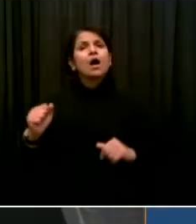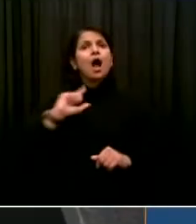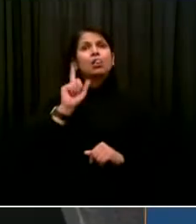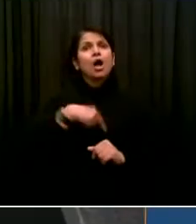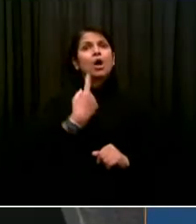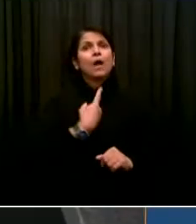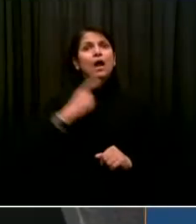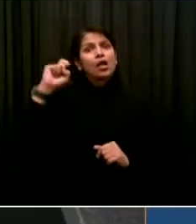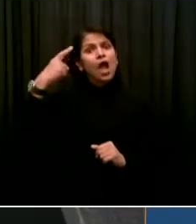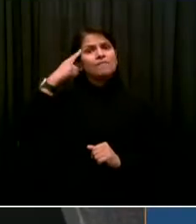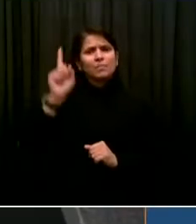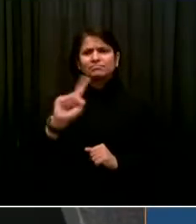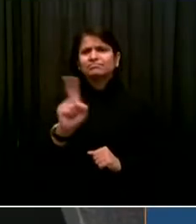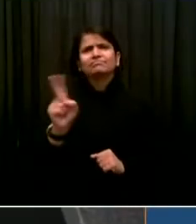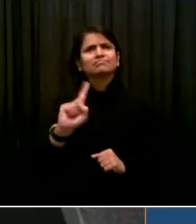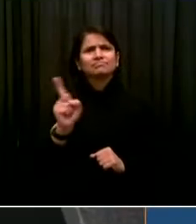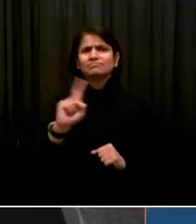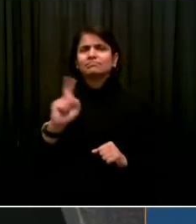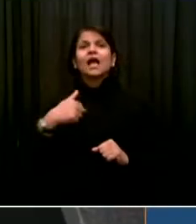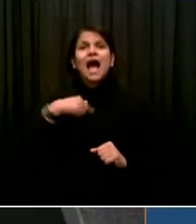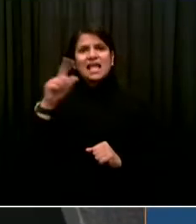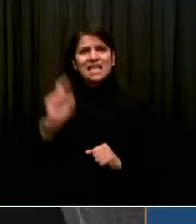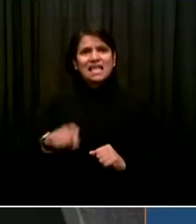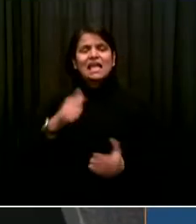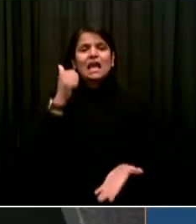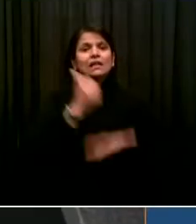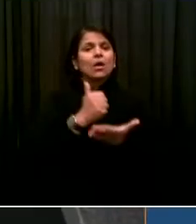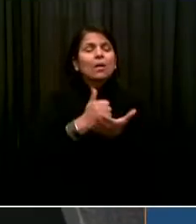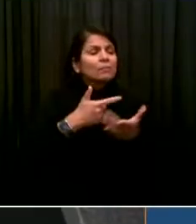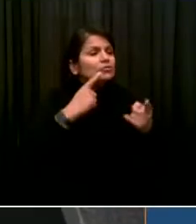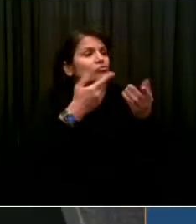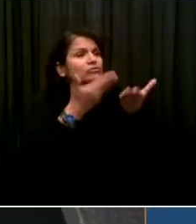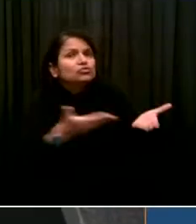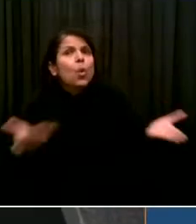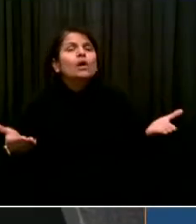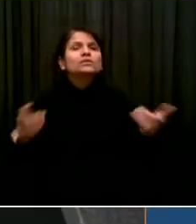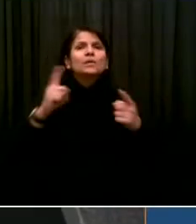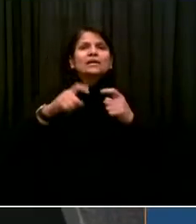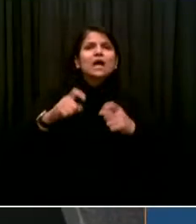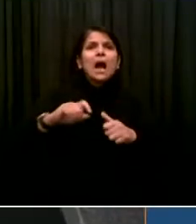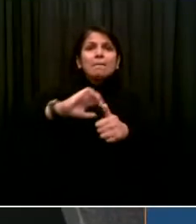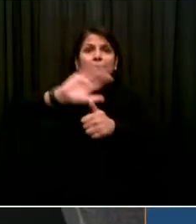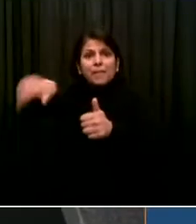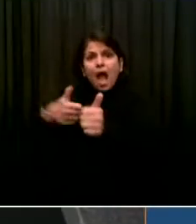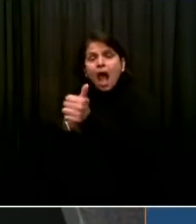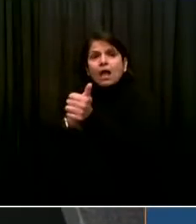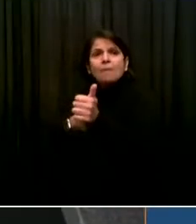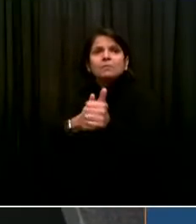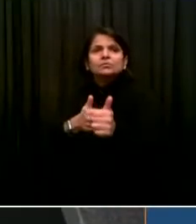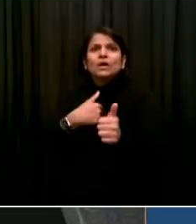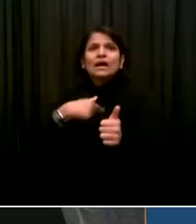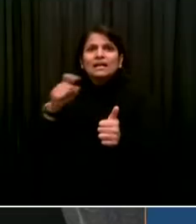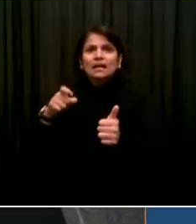E WNEED RESOURCES. WE ND EEBACK UP. THIS IS A GUN